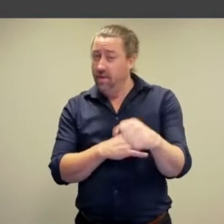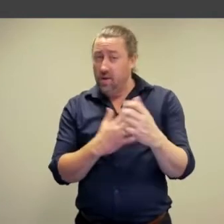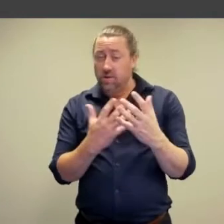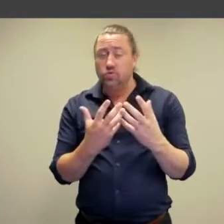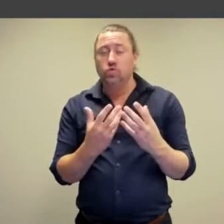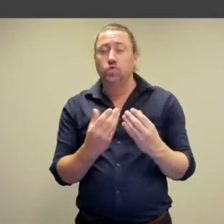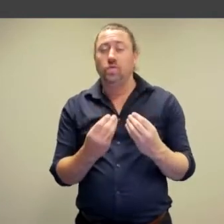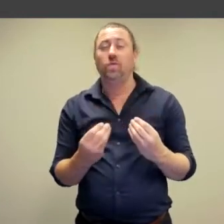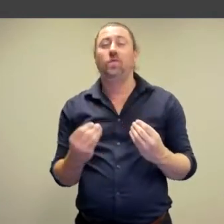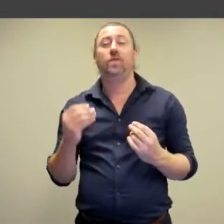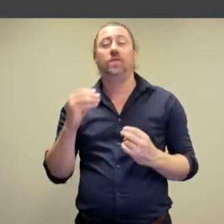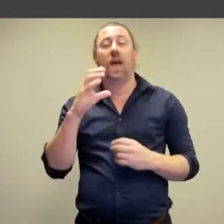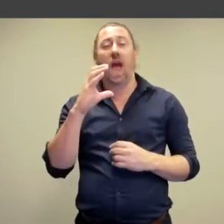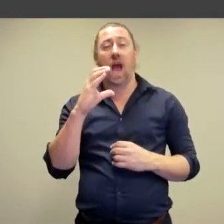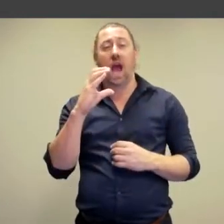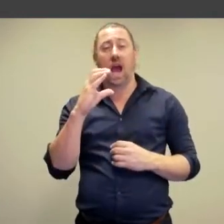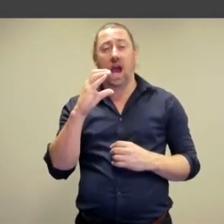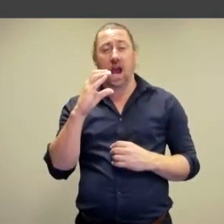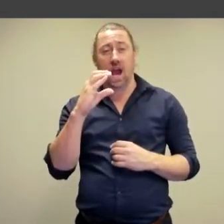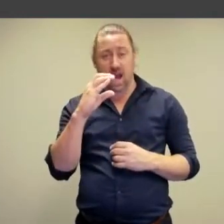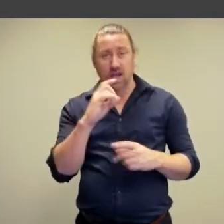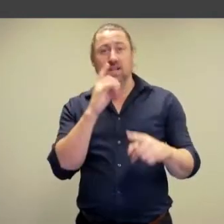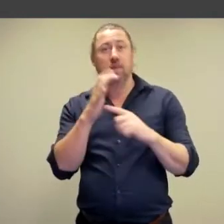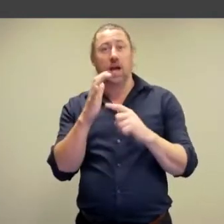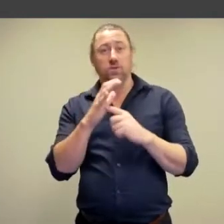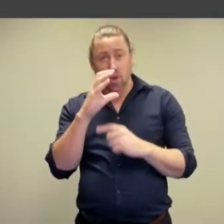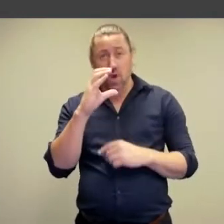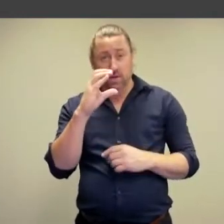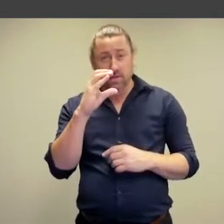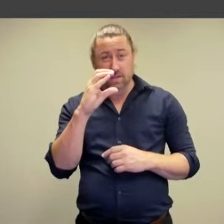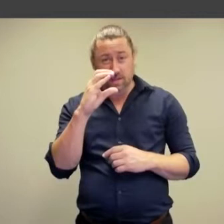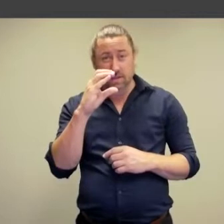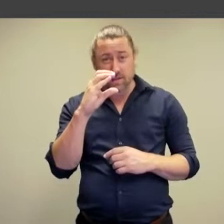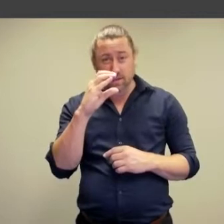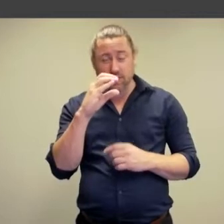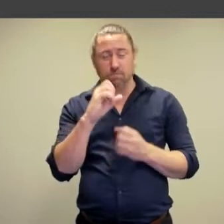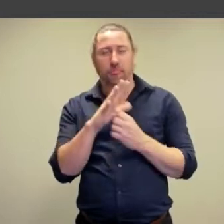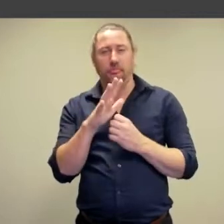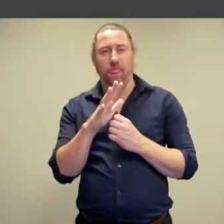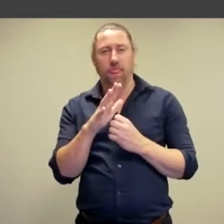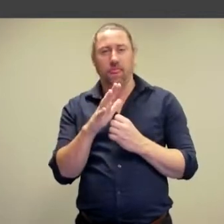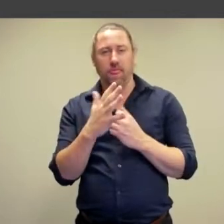she closes her teeth around the tomato,